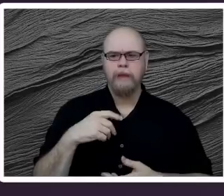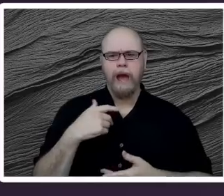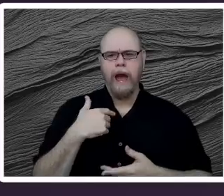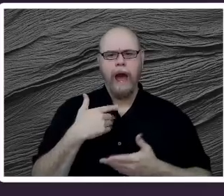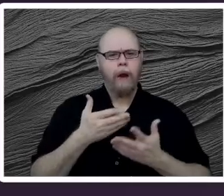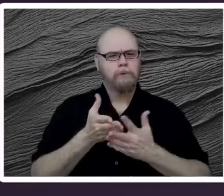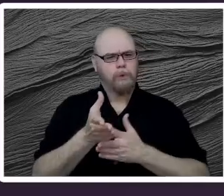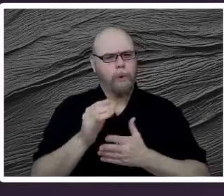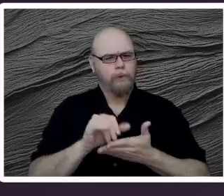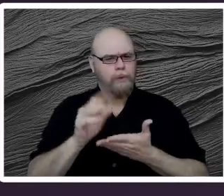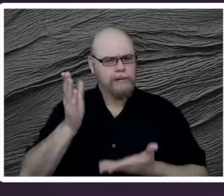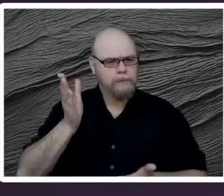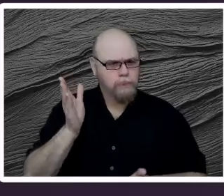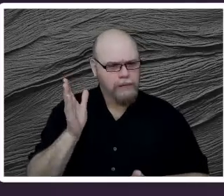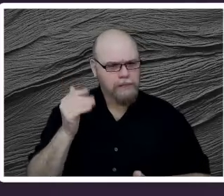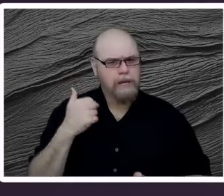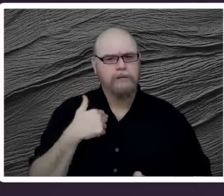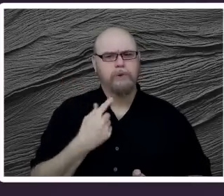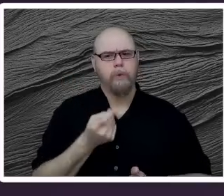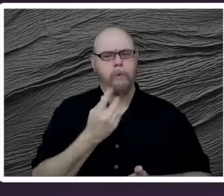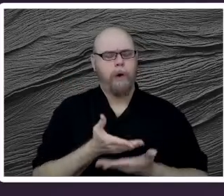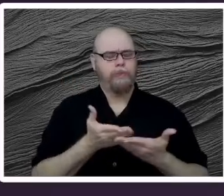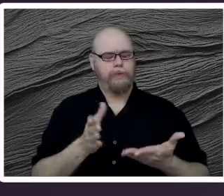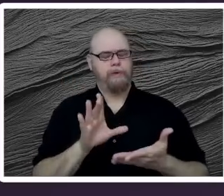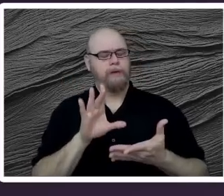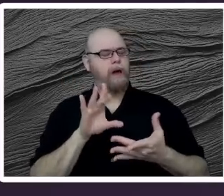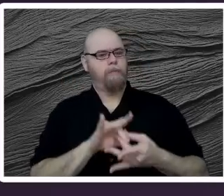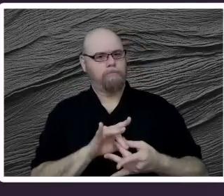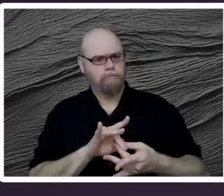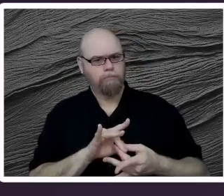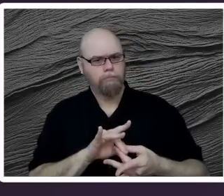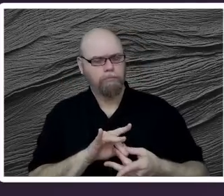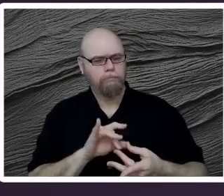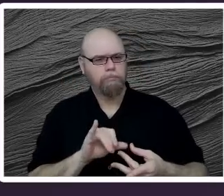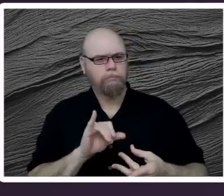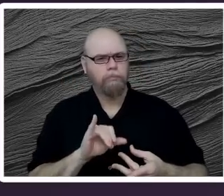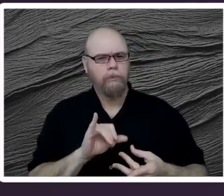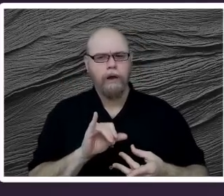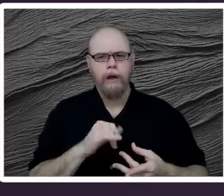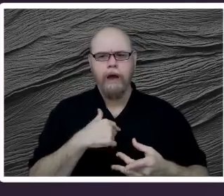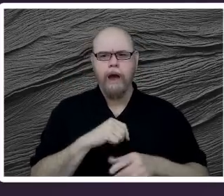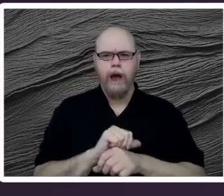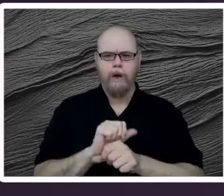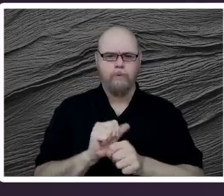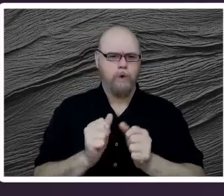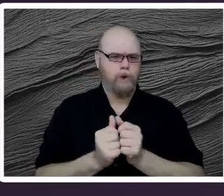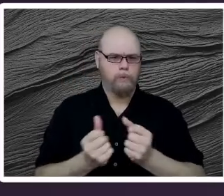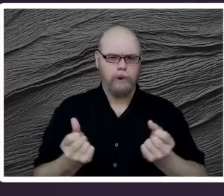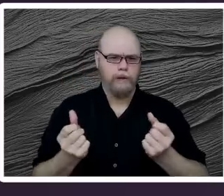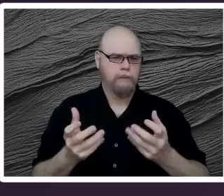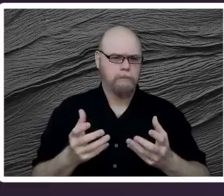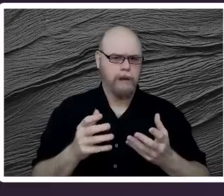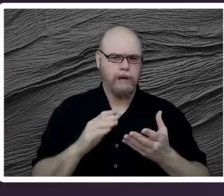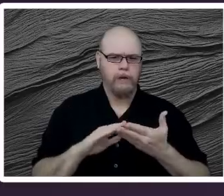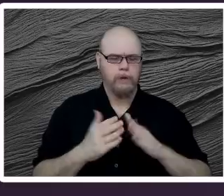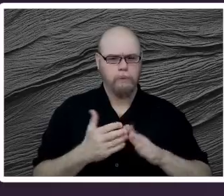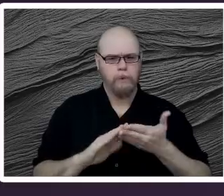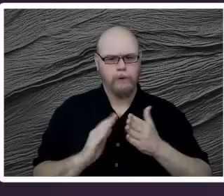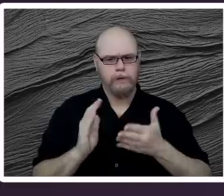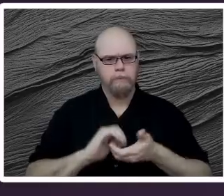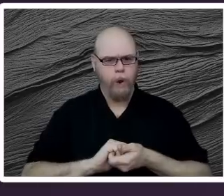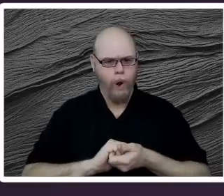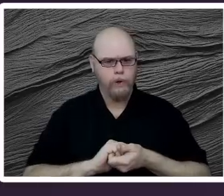one of the things that clicked with me is that I worked with many community partners as a teacher